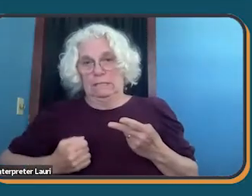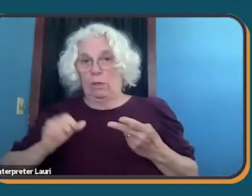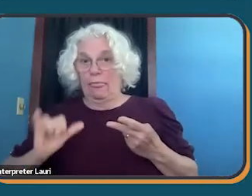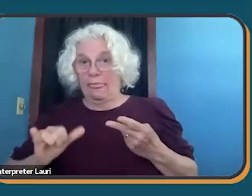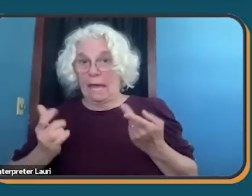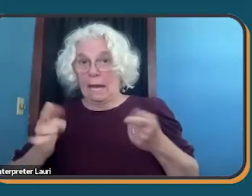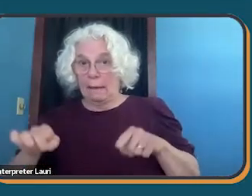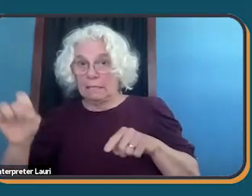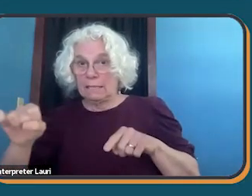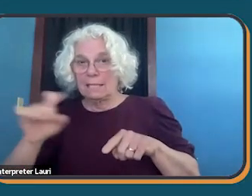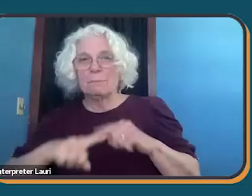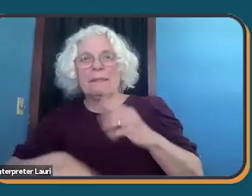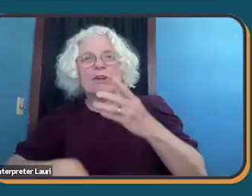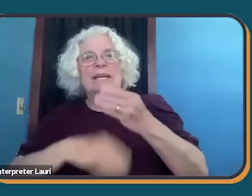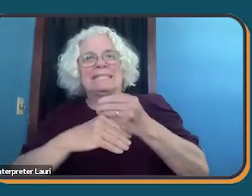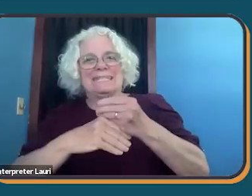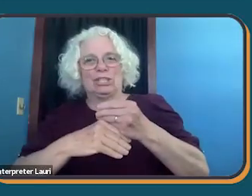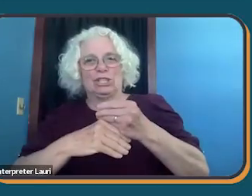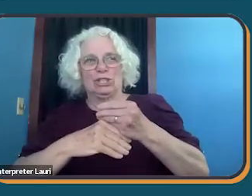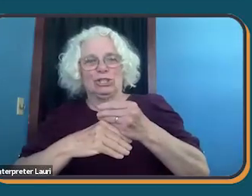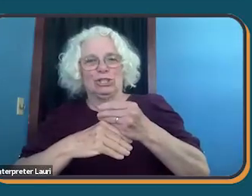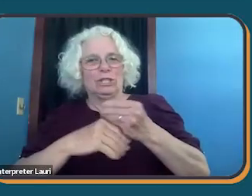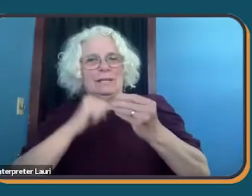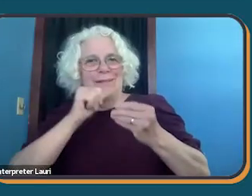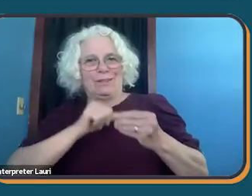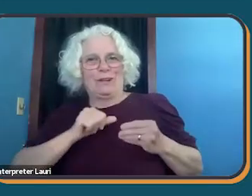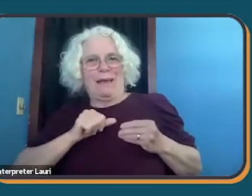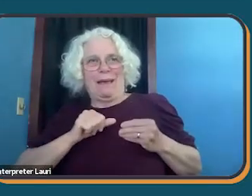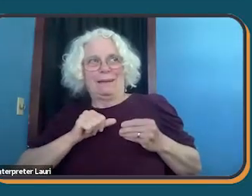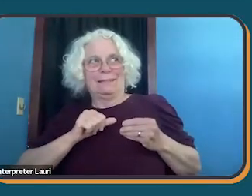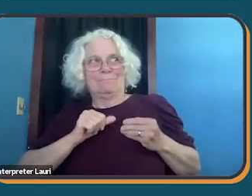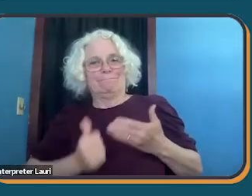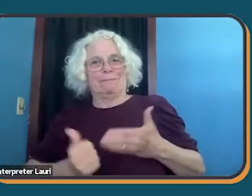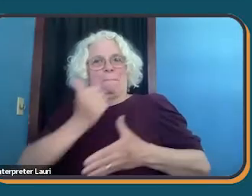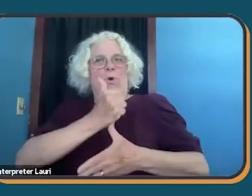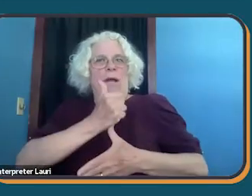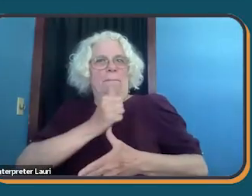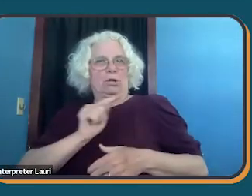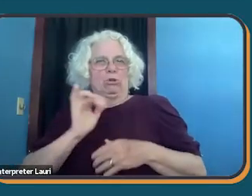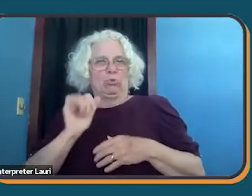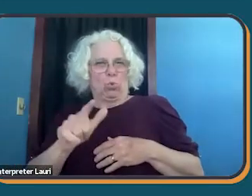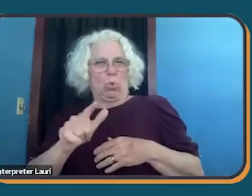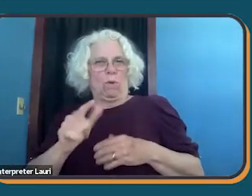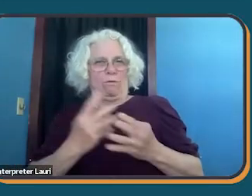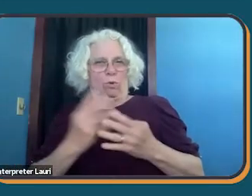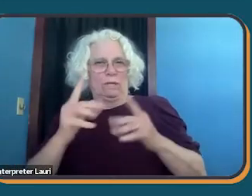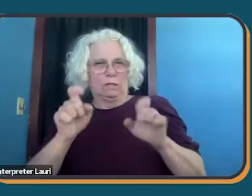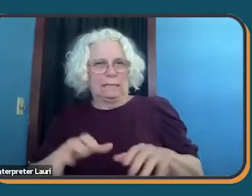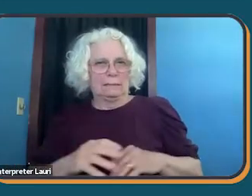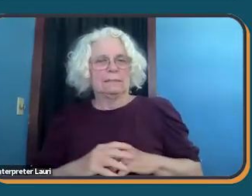or an accessory tool on top of the mammogram. That said,